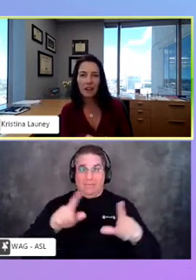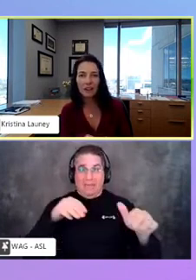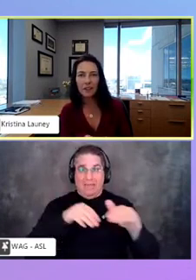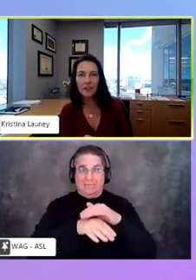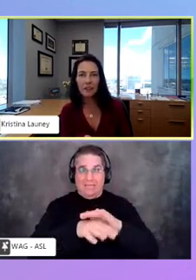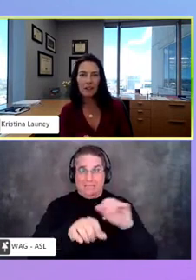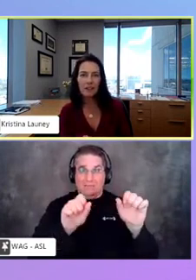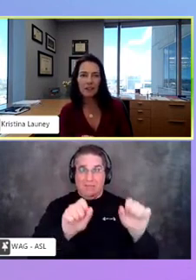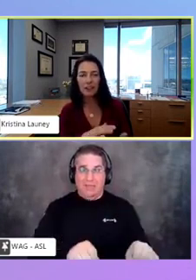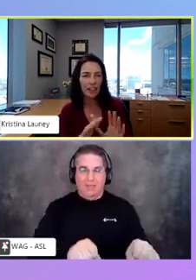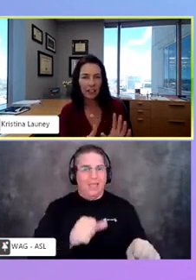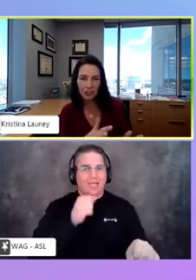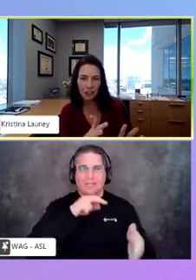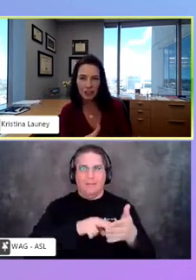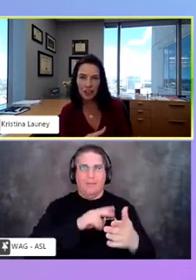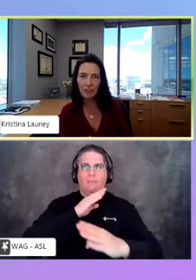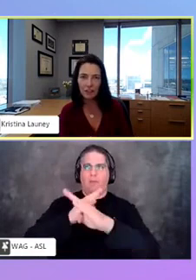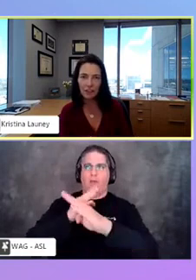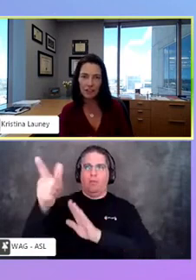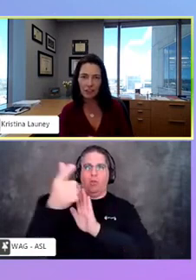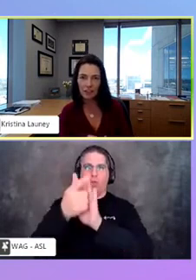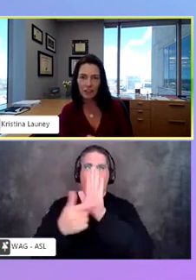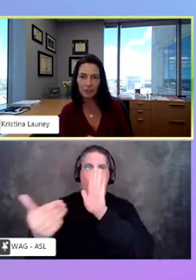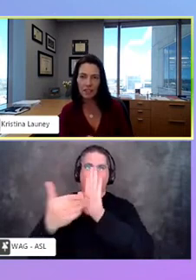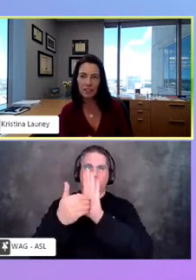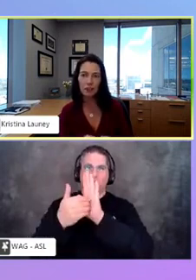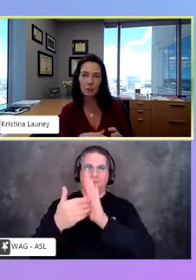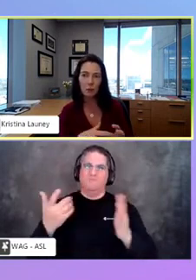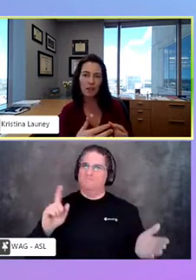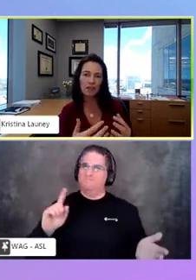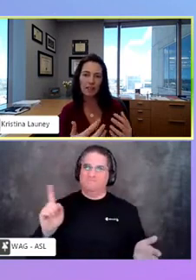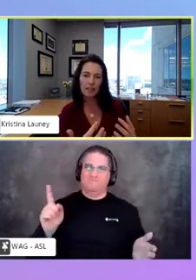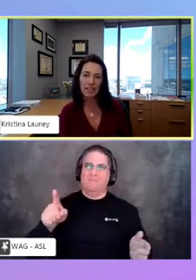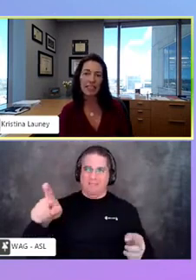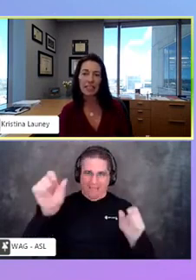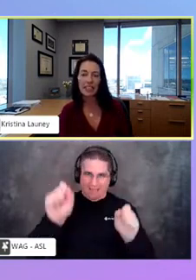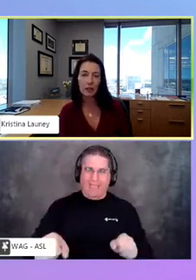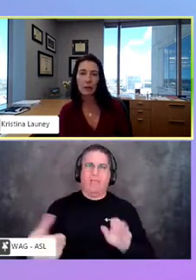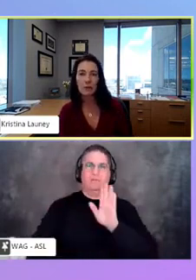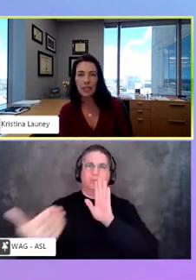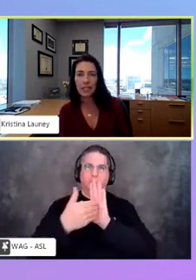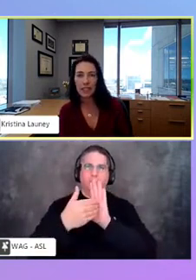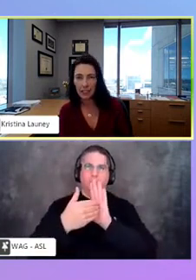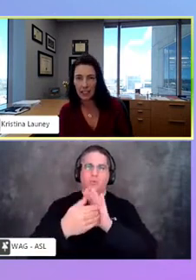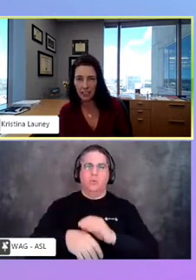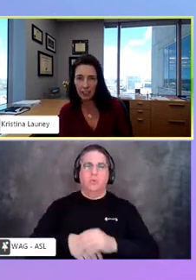your website accessible, usually does not remove the